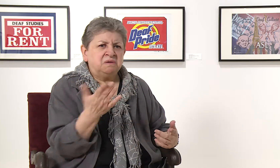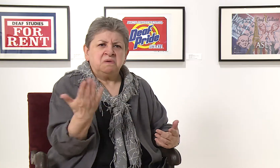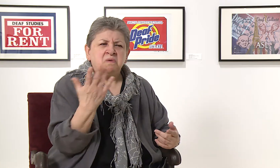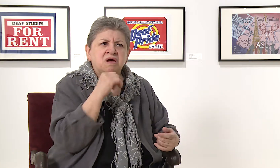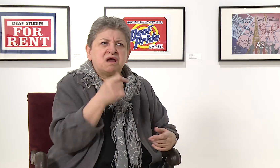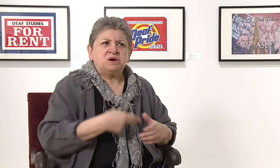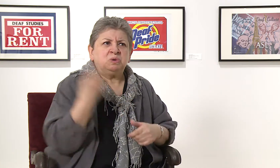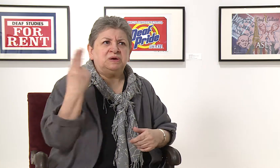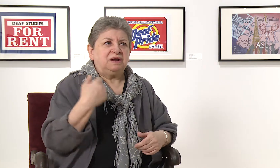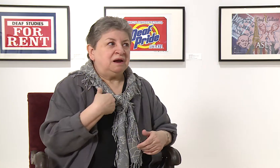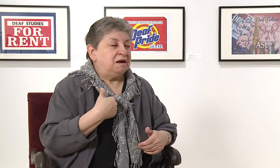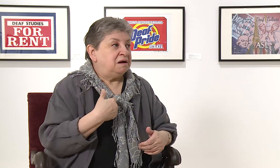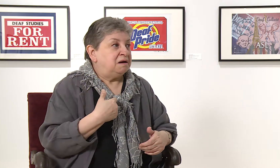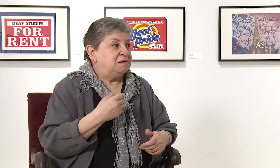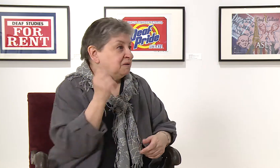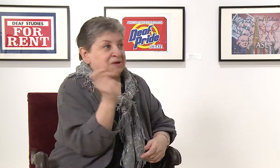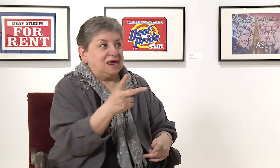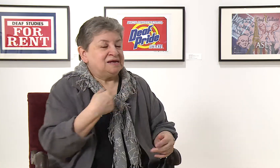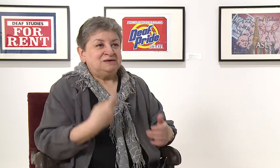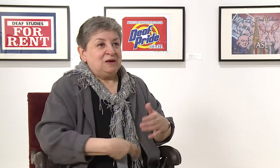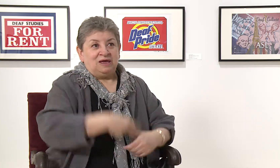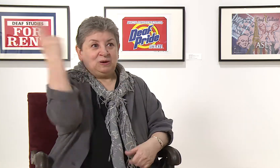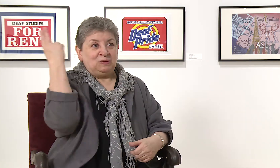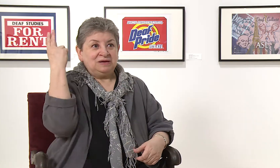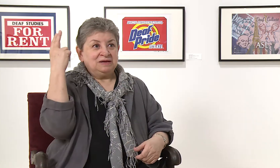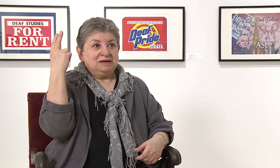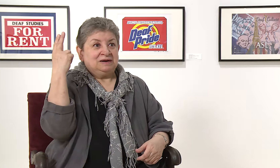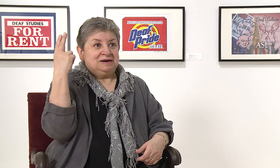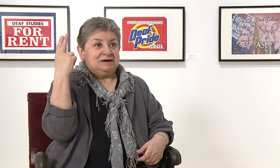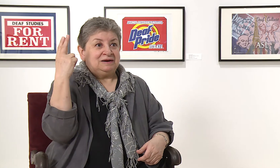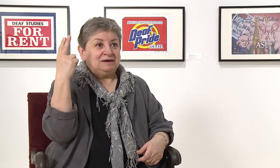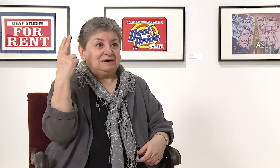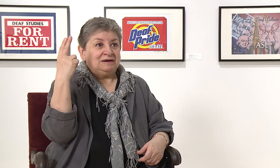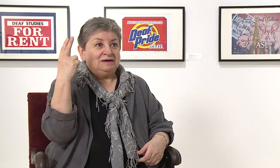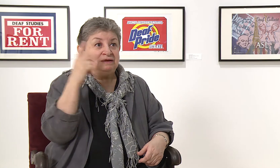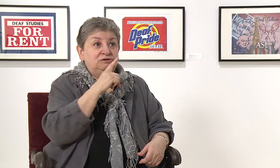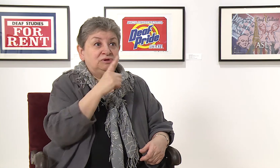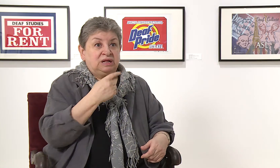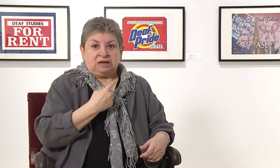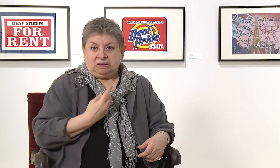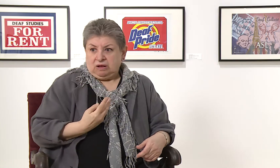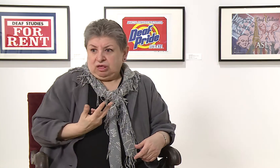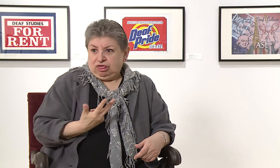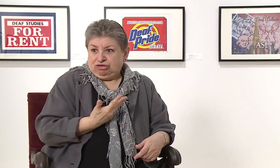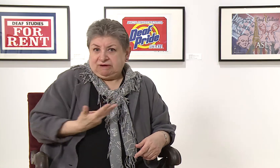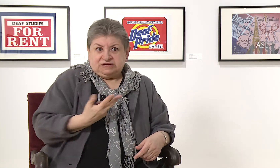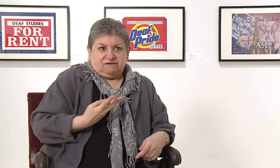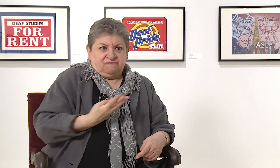and she encouraged me to quit as well. And so the next thing you know, I had quit.